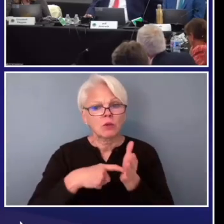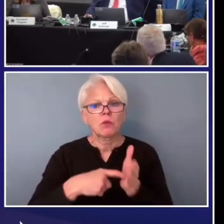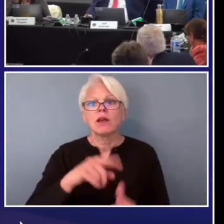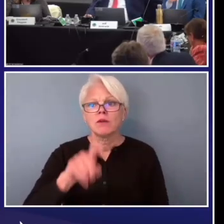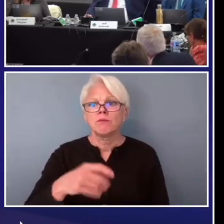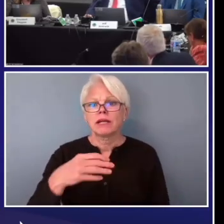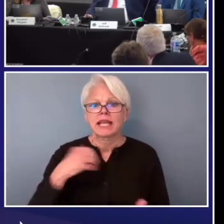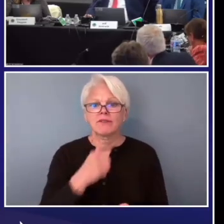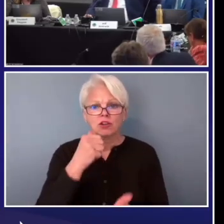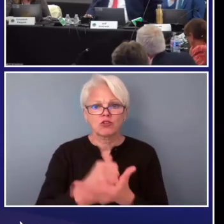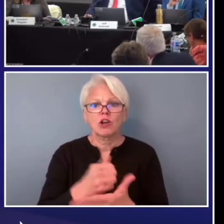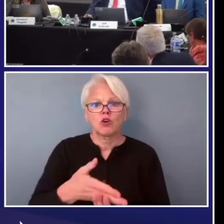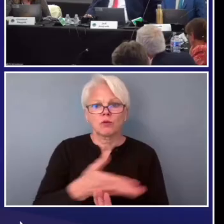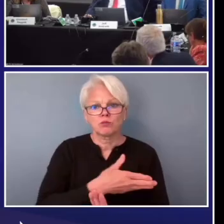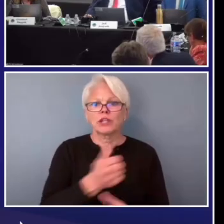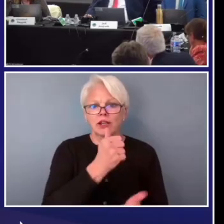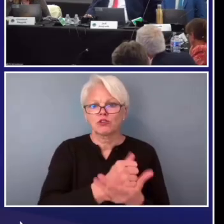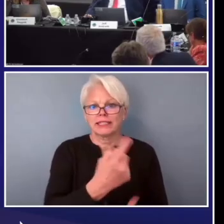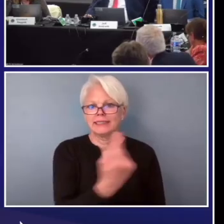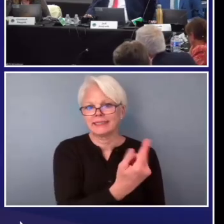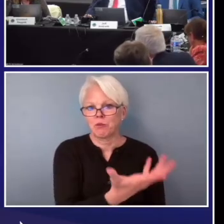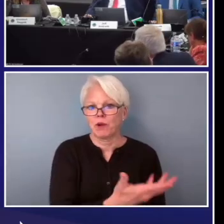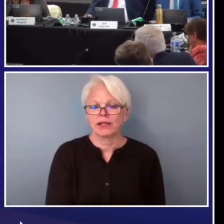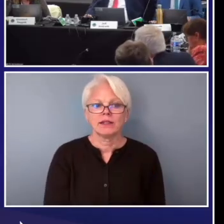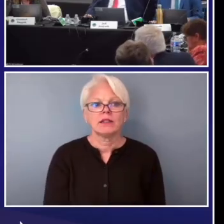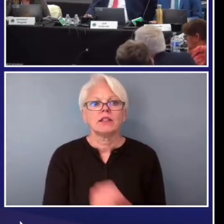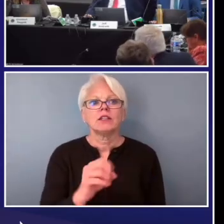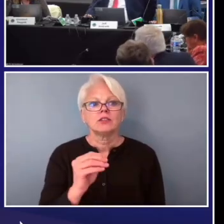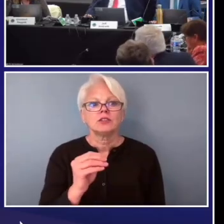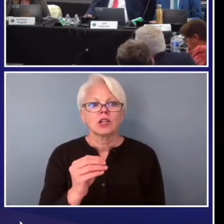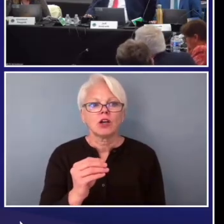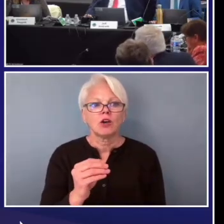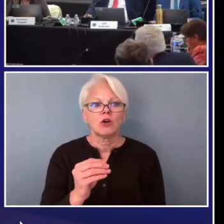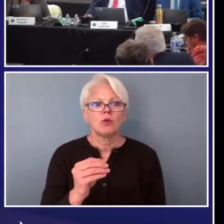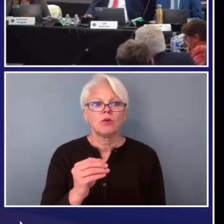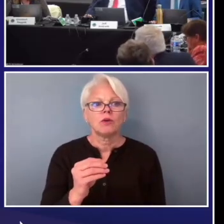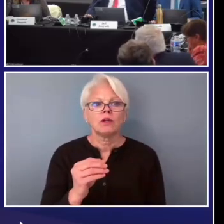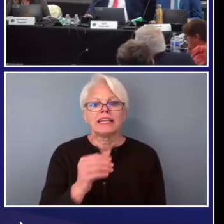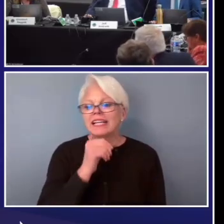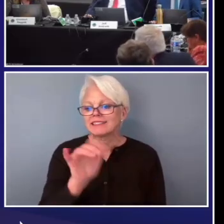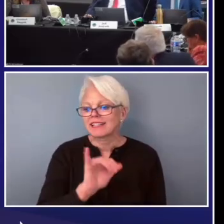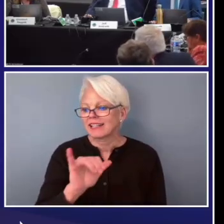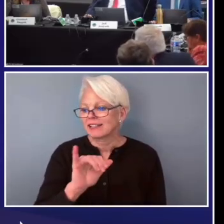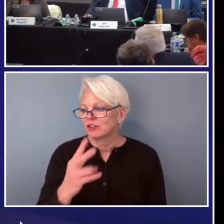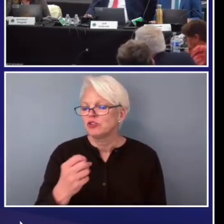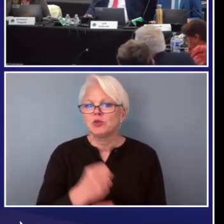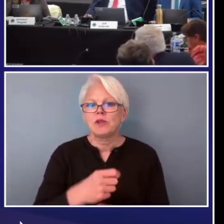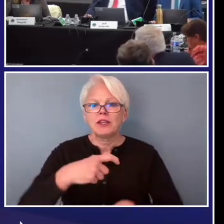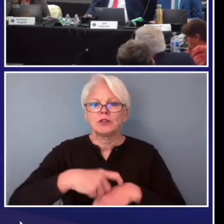or pre-accredited somebody. So to the point that, um, it's not as though the two-year time period for a,